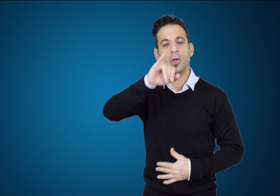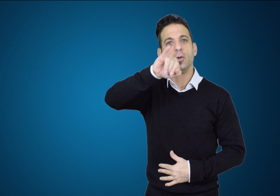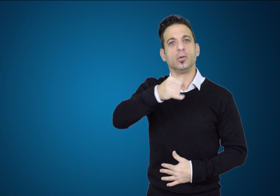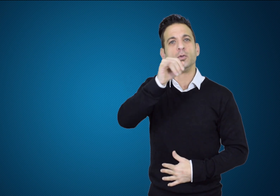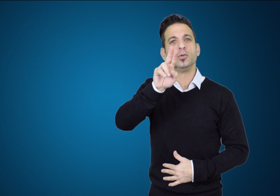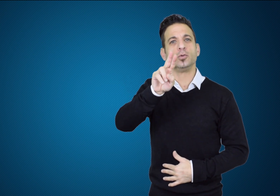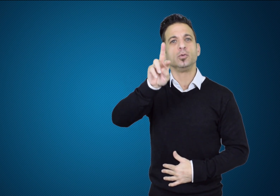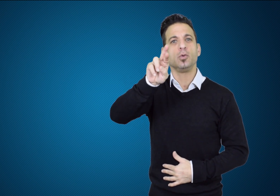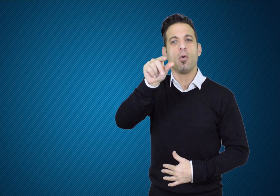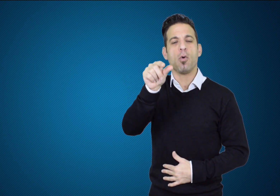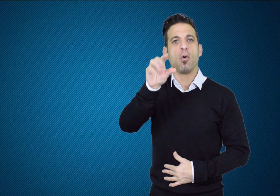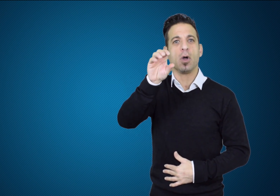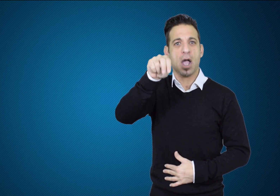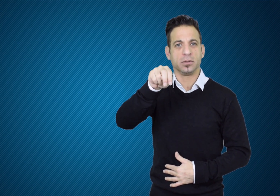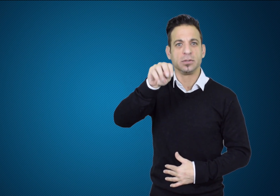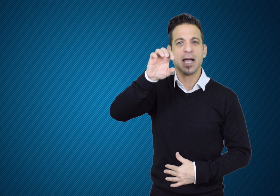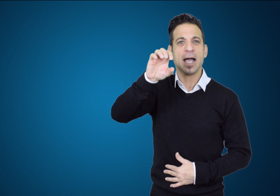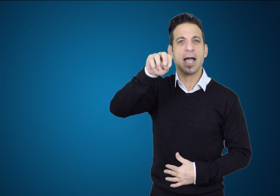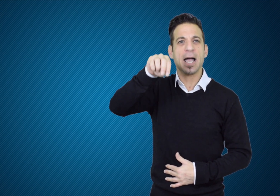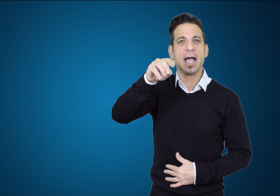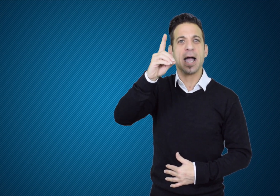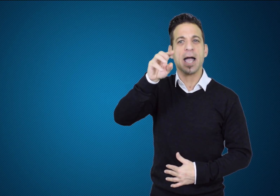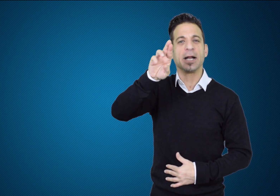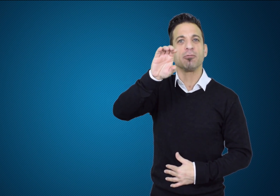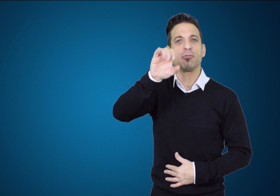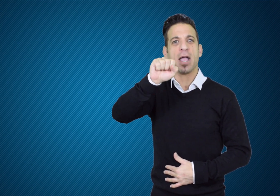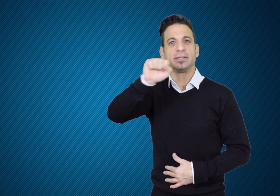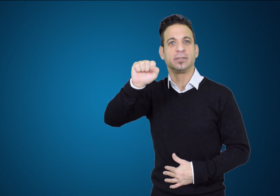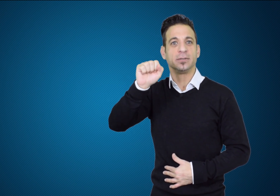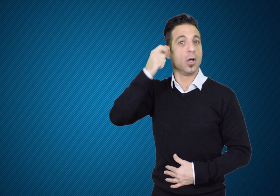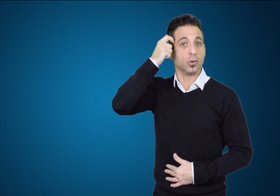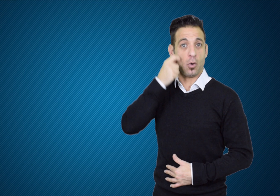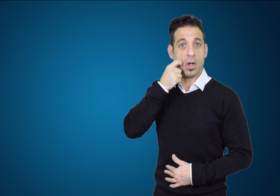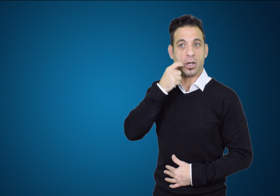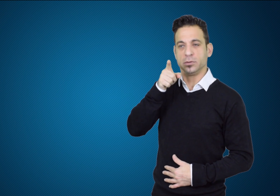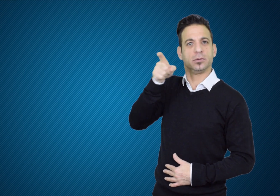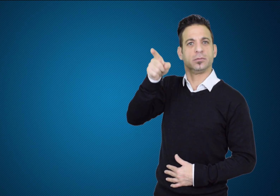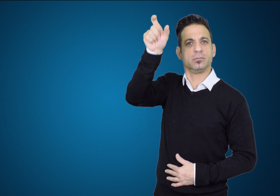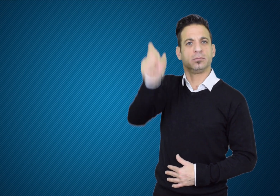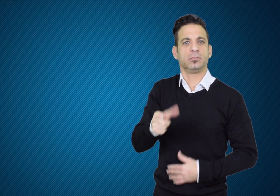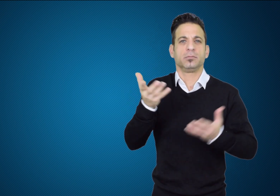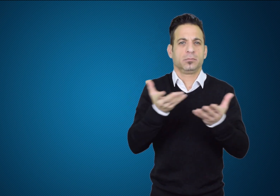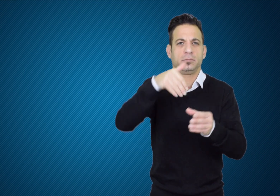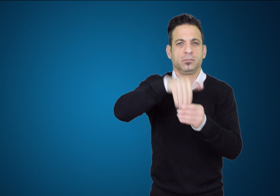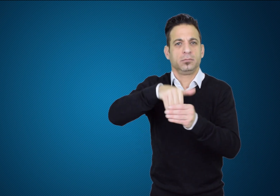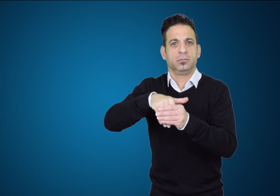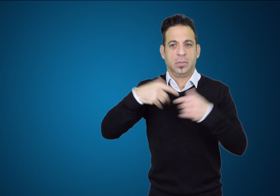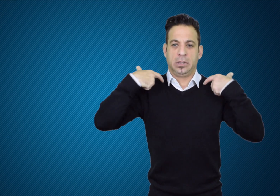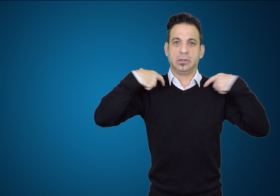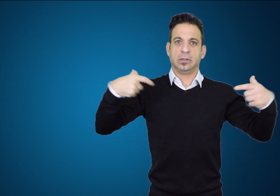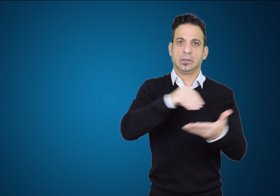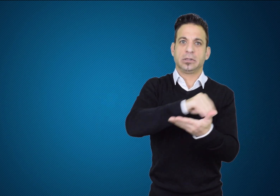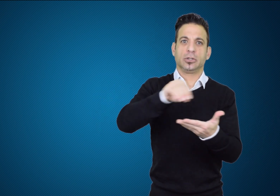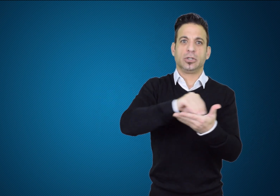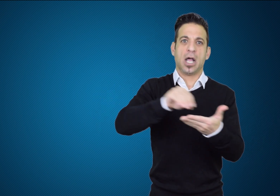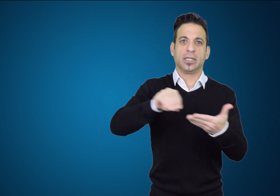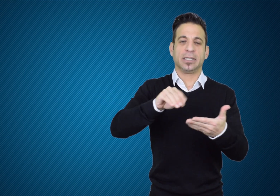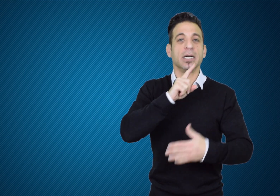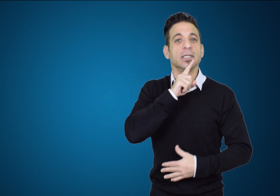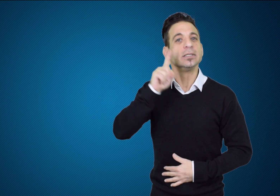Jurgen Endress, secretary general of Deaf International